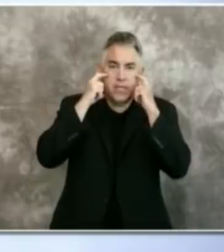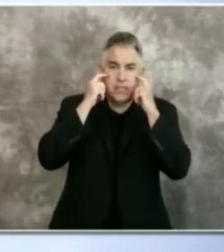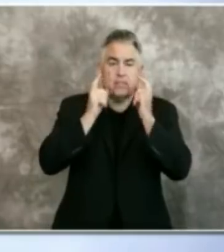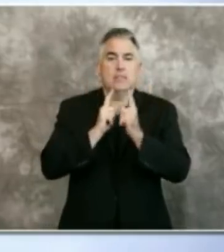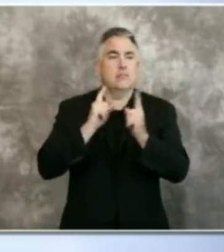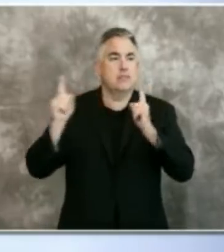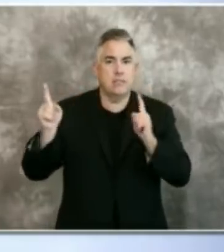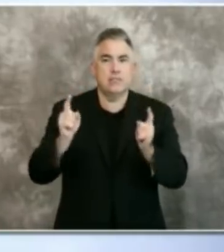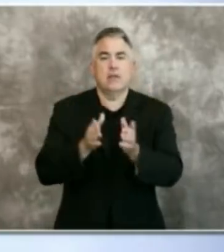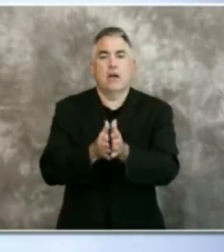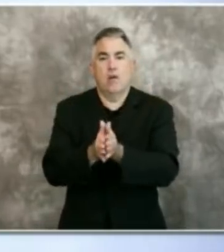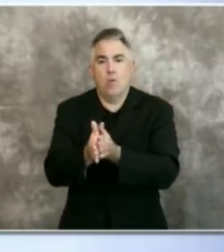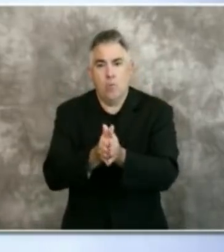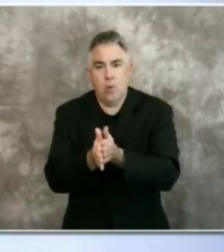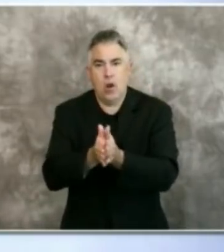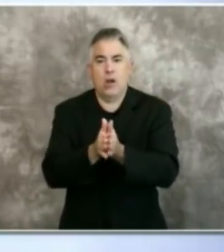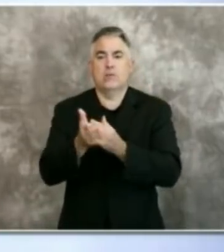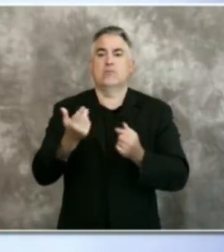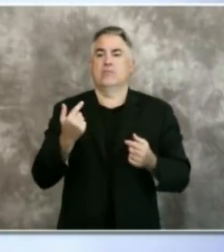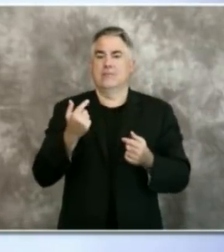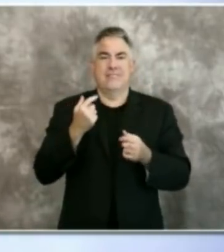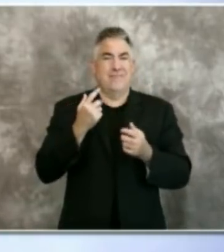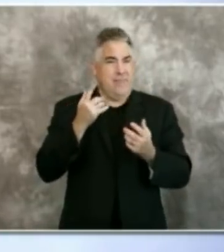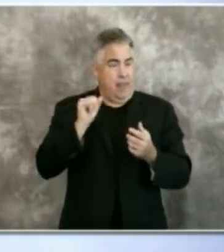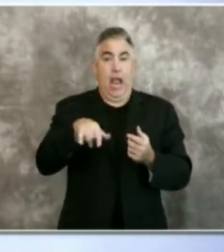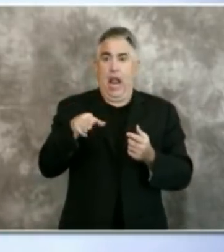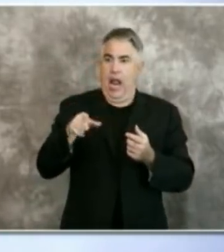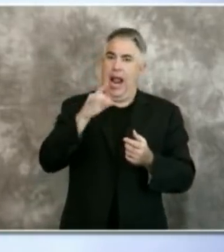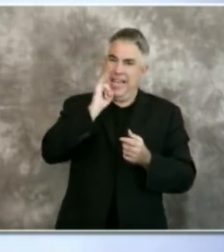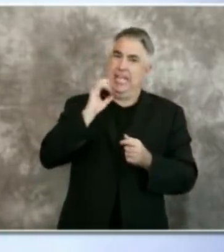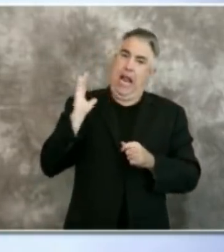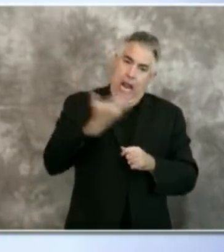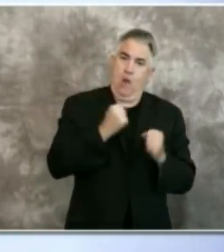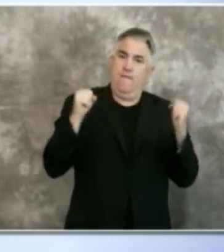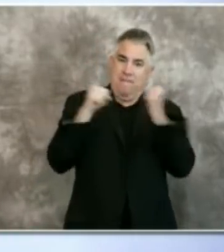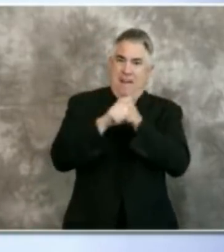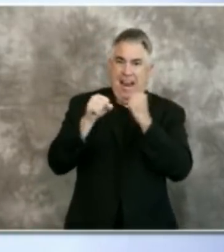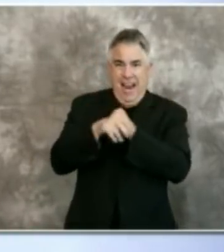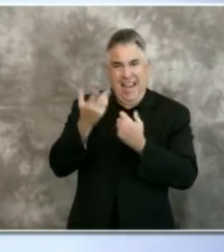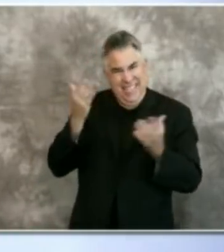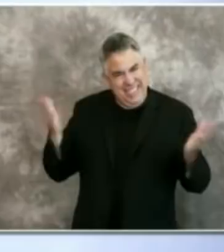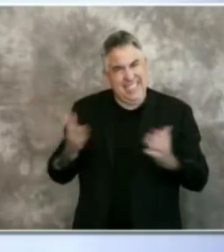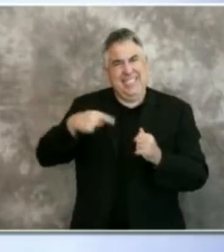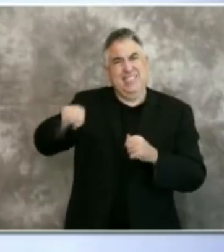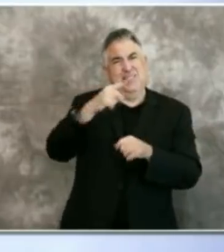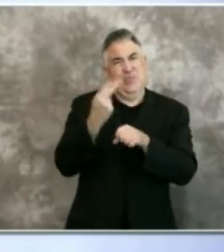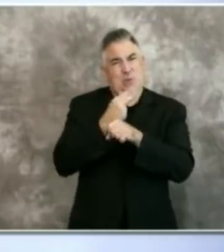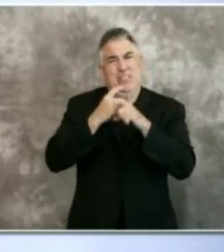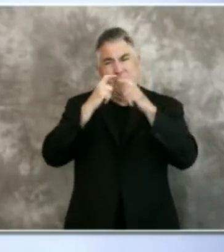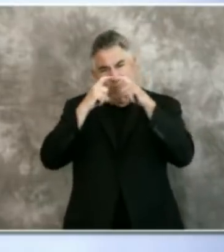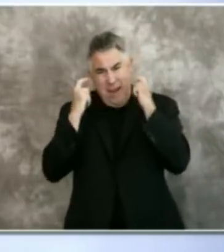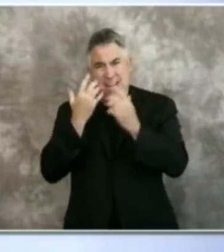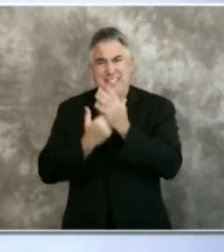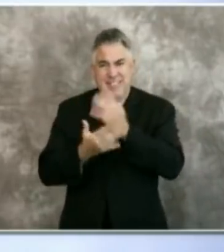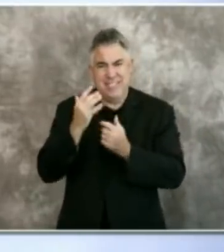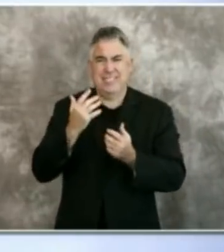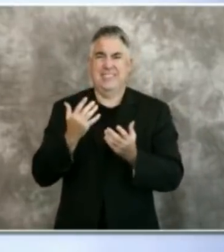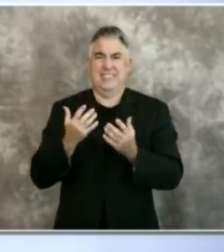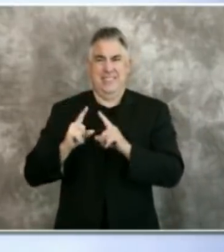THAT FIGHT BY PHYSICAL DISTANCING BY UTILIZING. COVERS BY HAND WASH. WE WIN THAT FIGHT BY HEARING TO THE